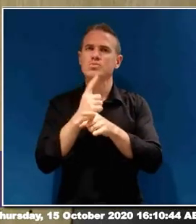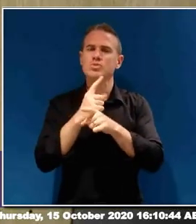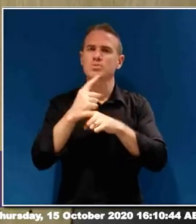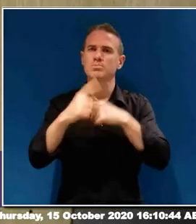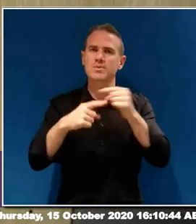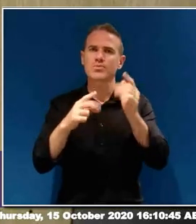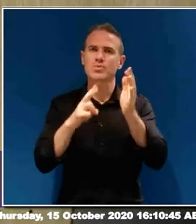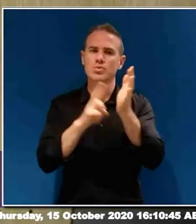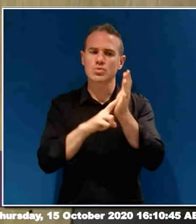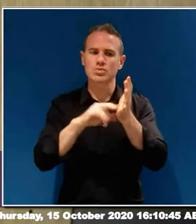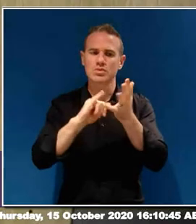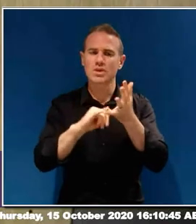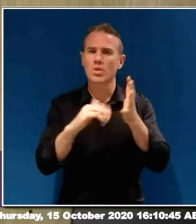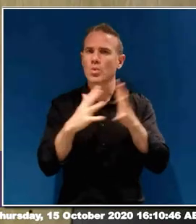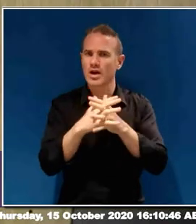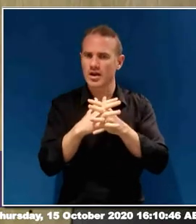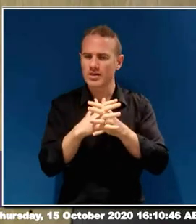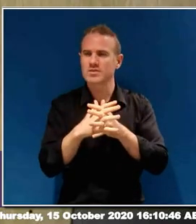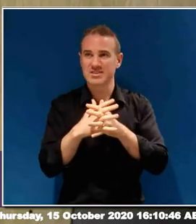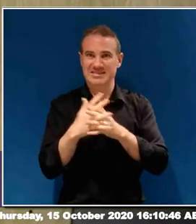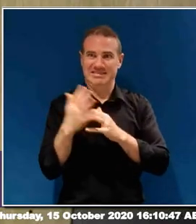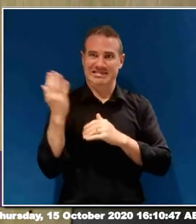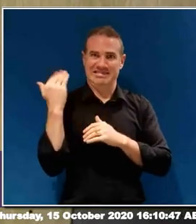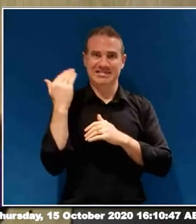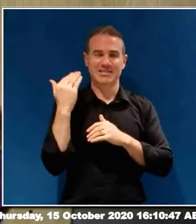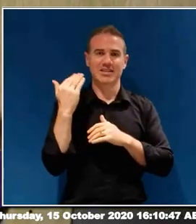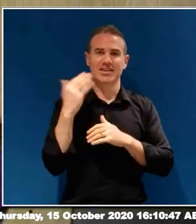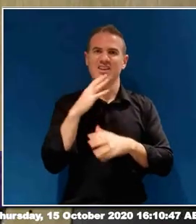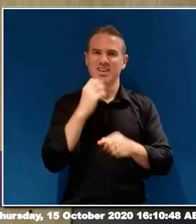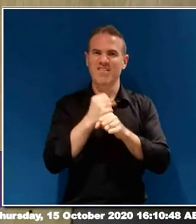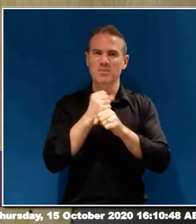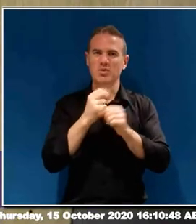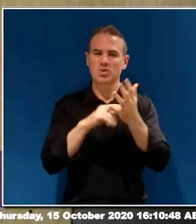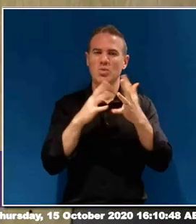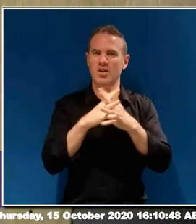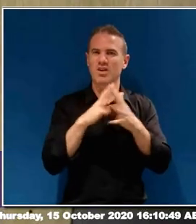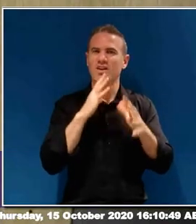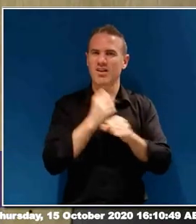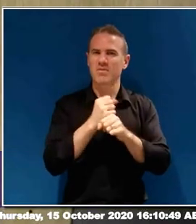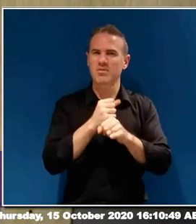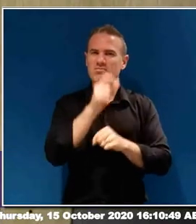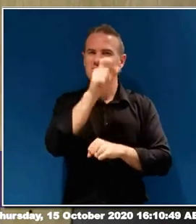speaking about their policy, which was any form of violence, no matter